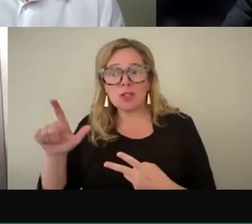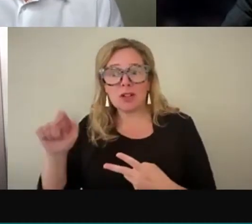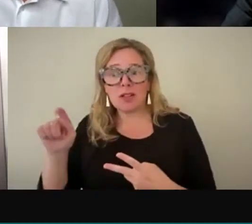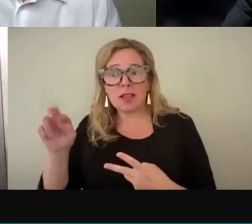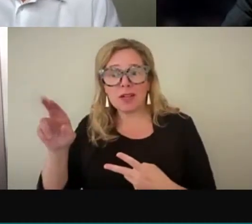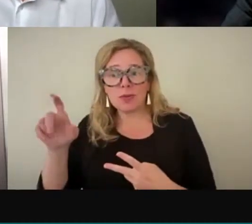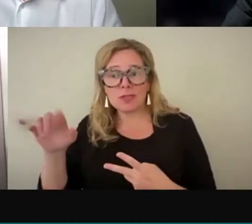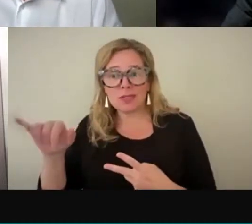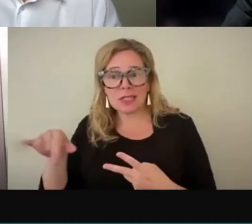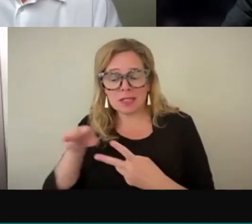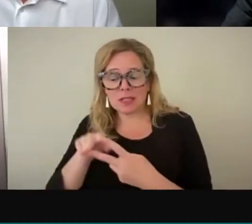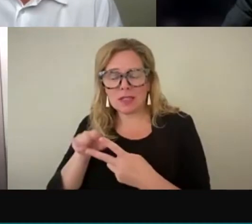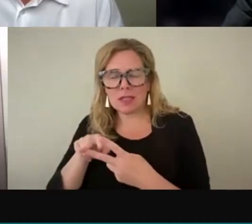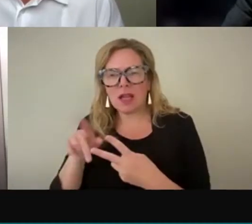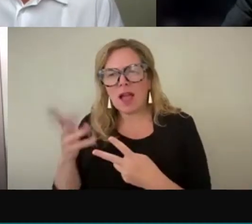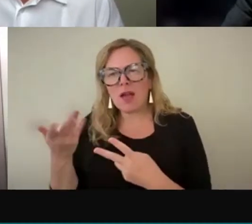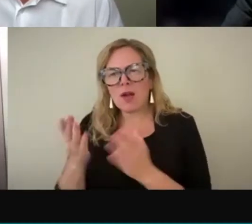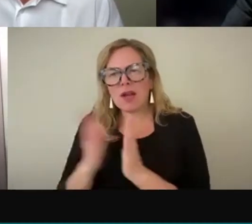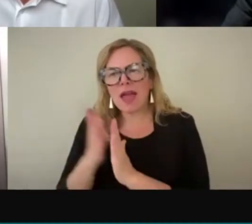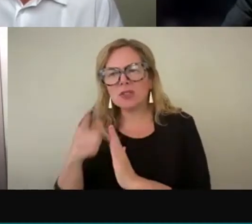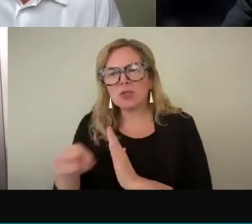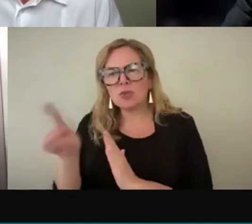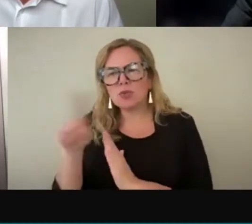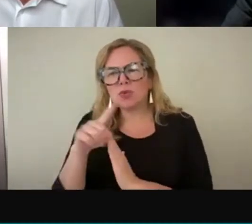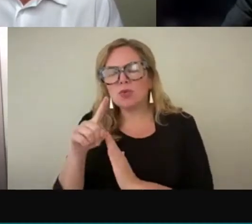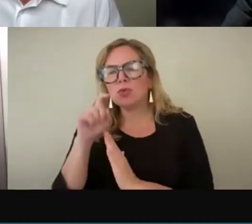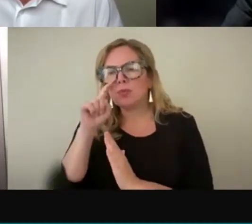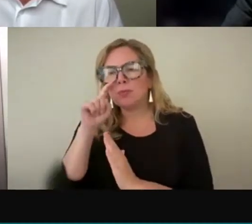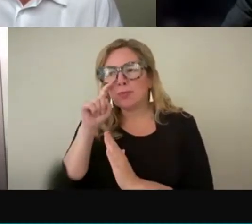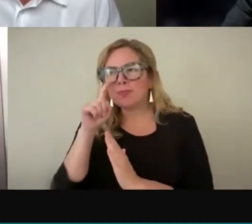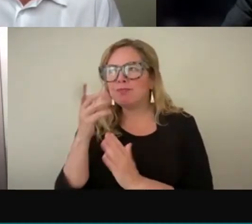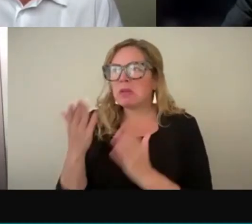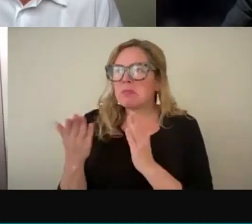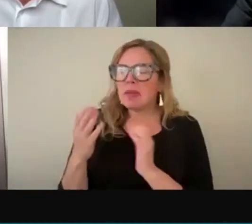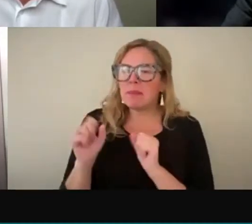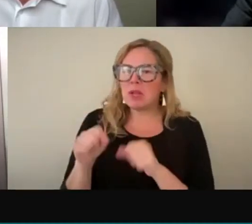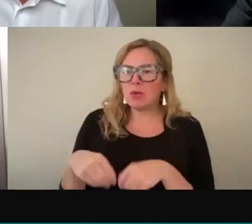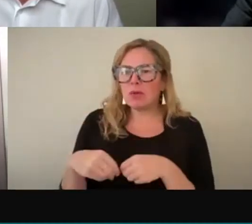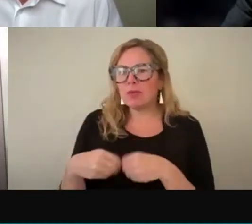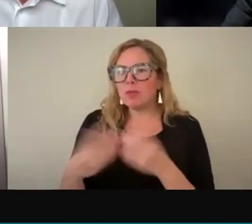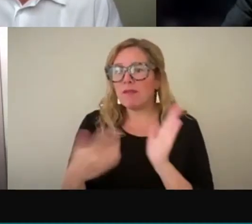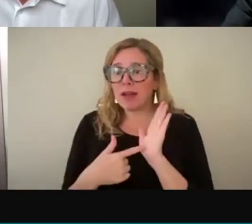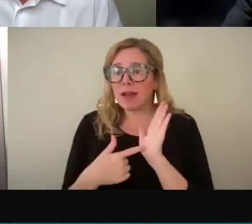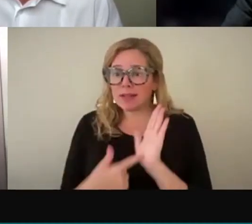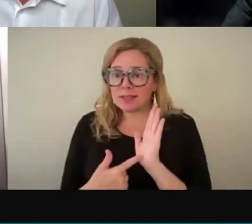wondered if I could ask each of you to share maybe an example in the disability community